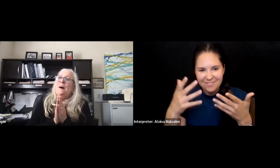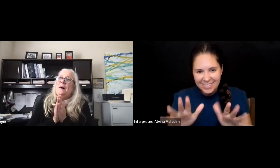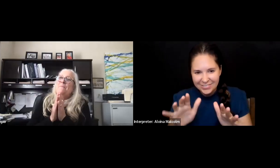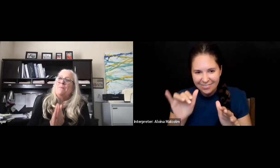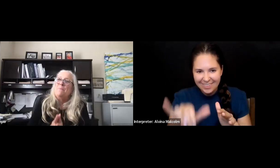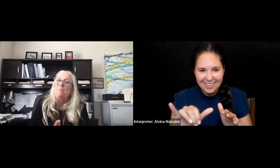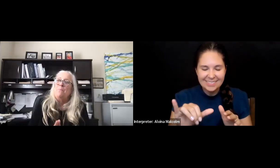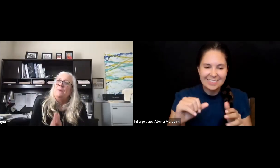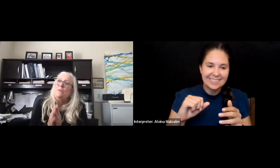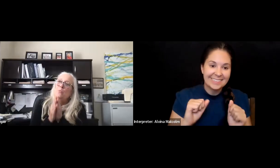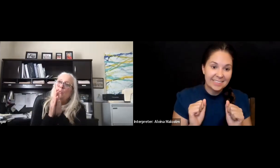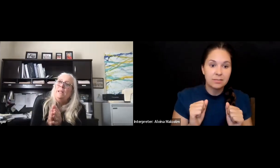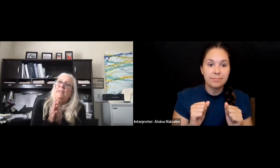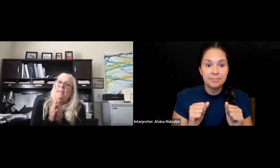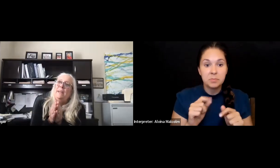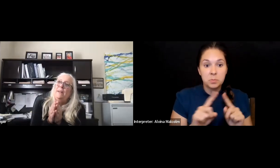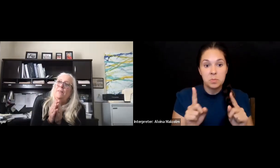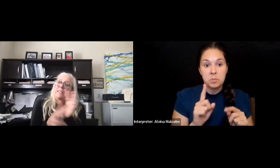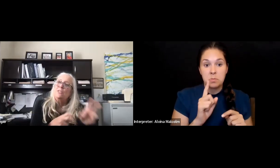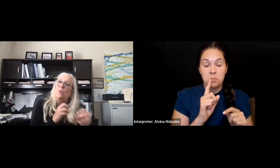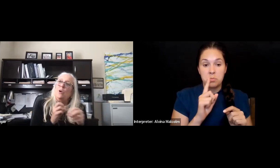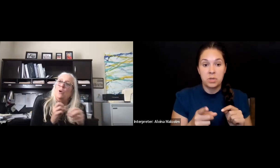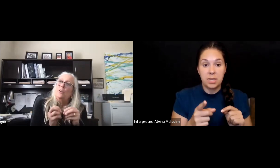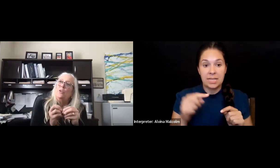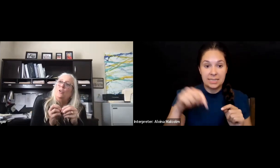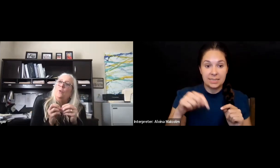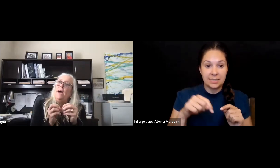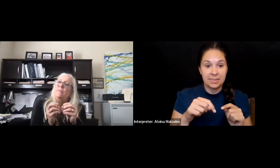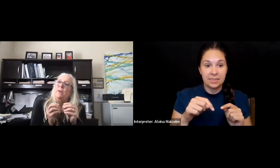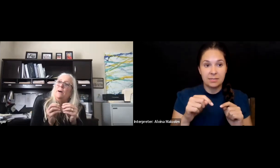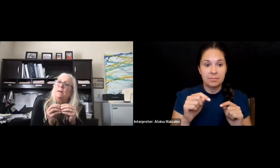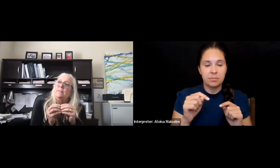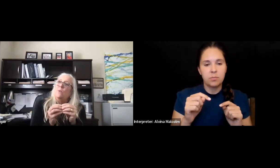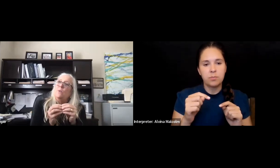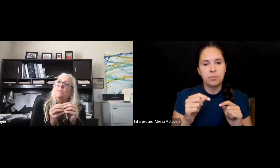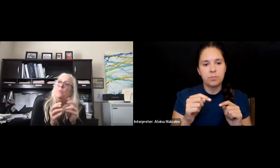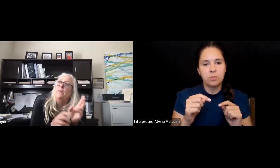apologize. I have things on slides but because we're in the middle of a